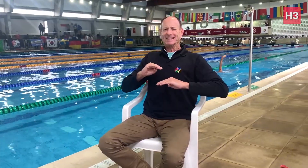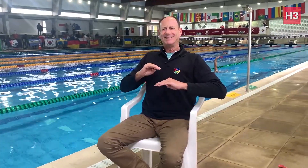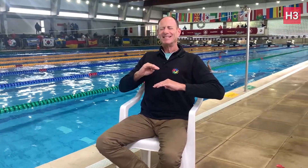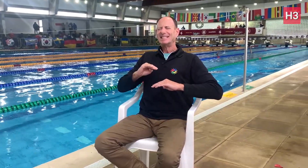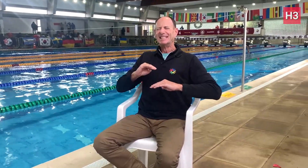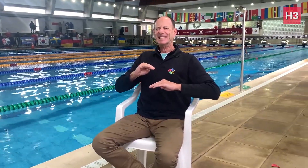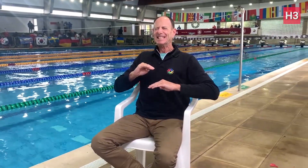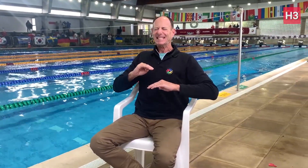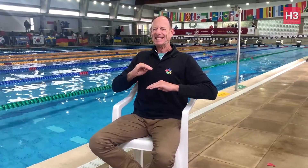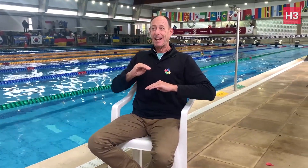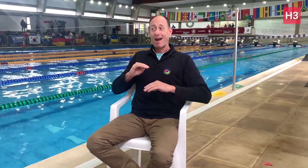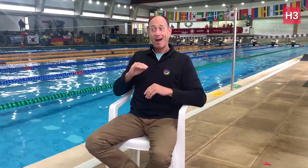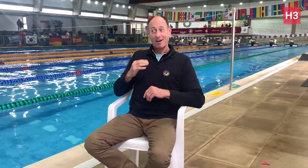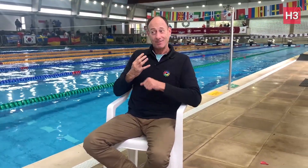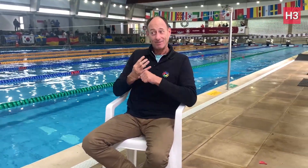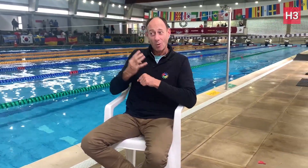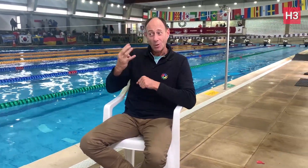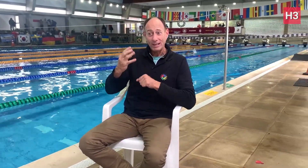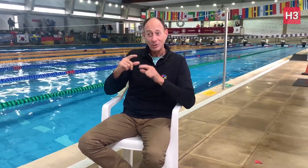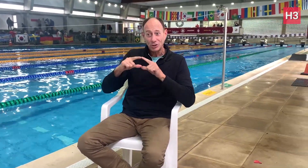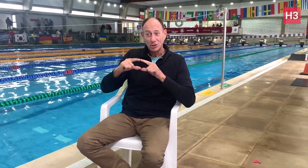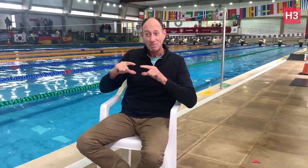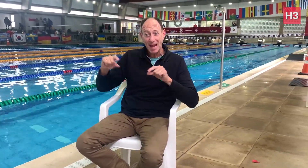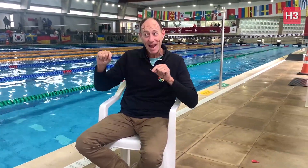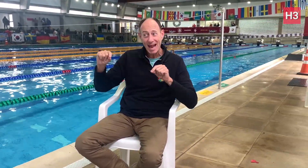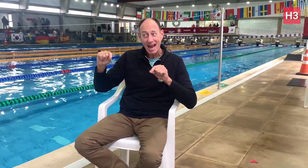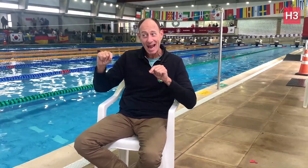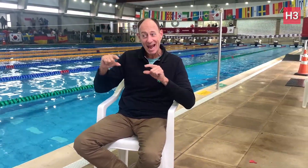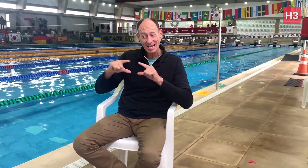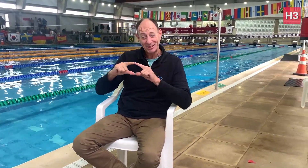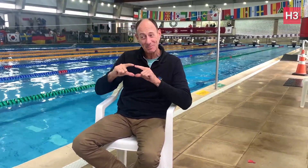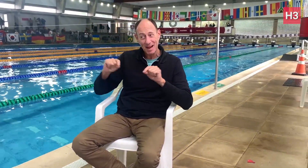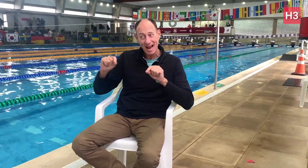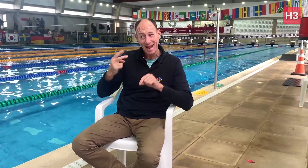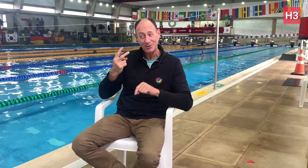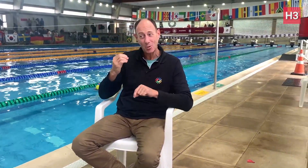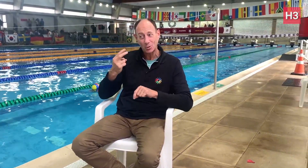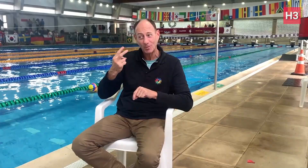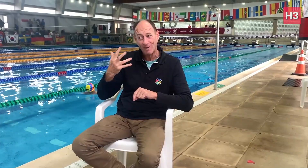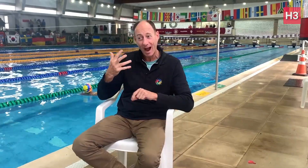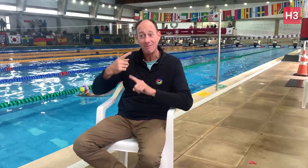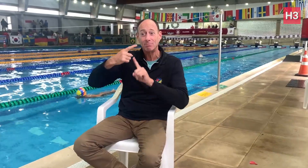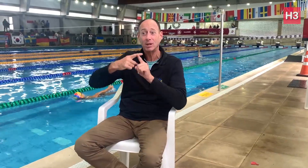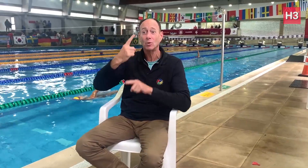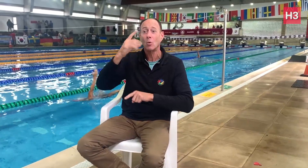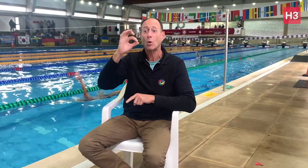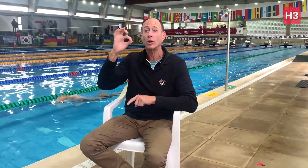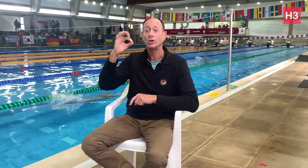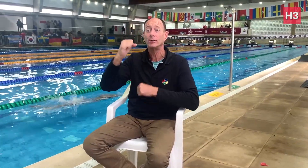but I’m not 100% satisfied. The next Deaflympics in Japan four years from now